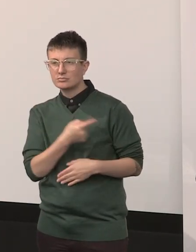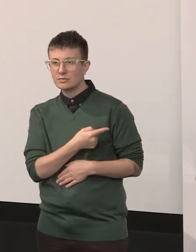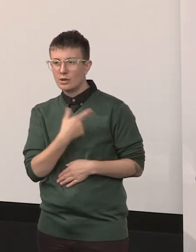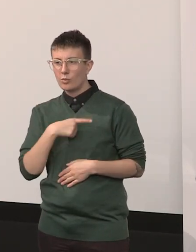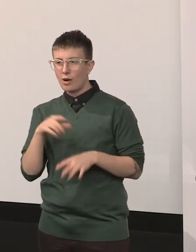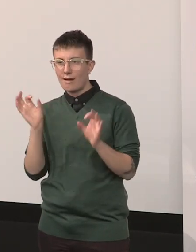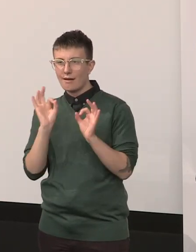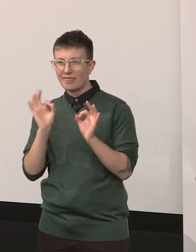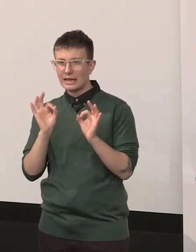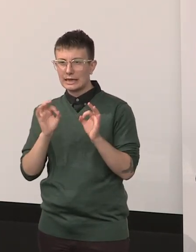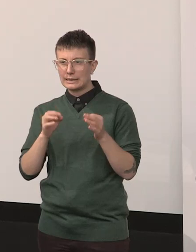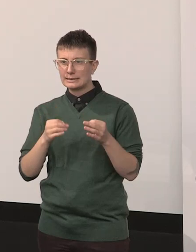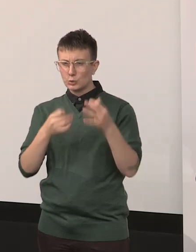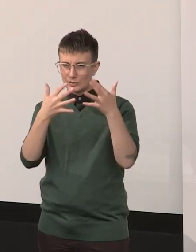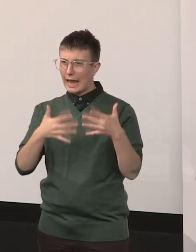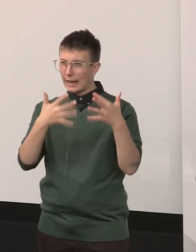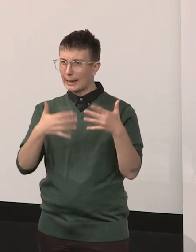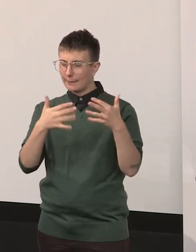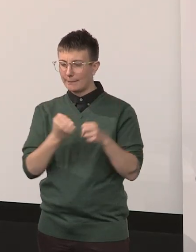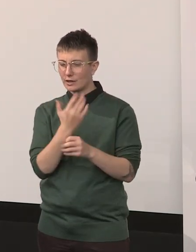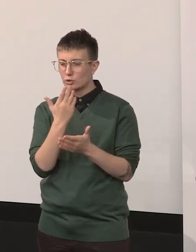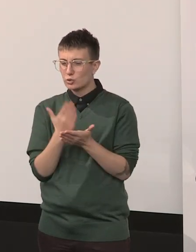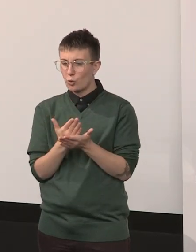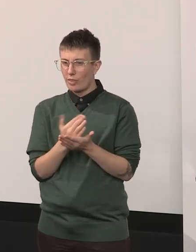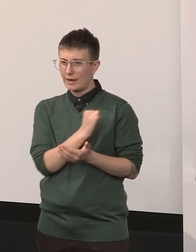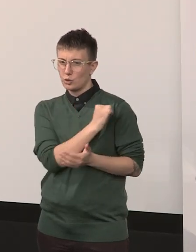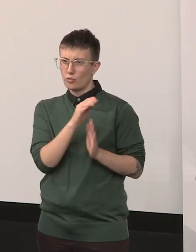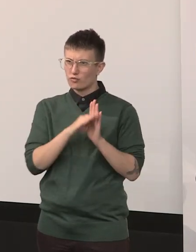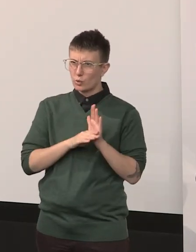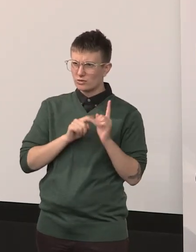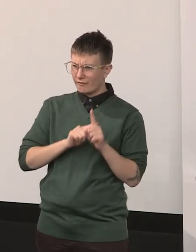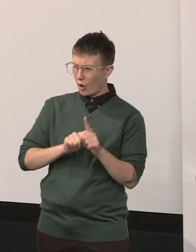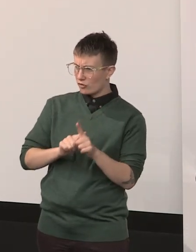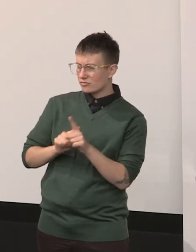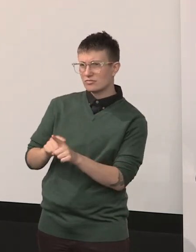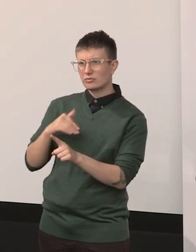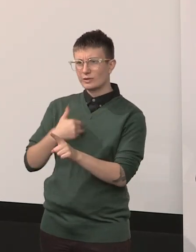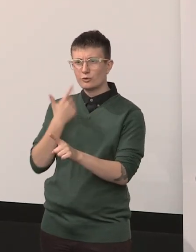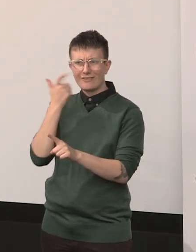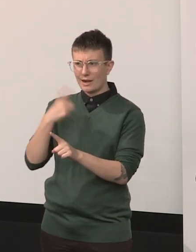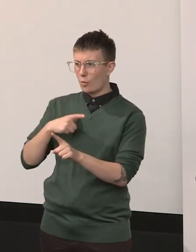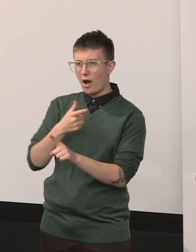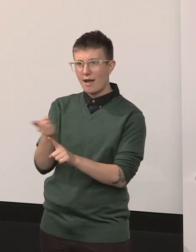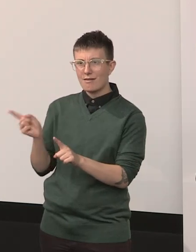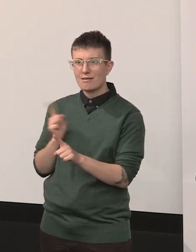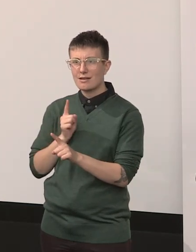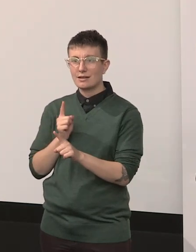and that's why I'm finding that out. I don't at this point. Why not? Why hasn't there been a running